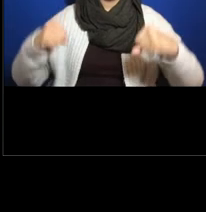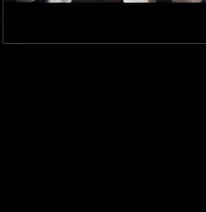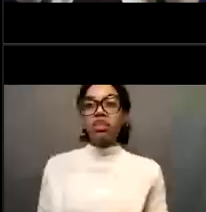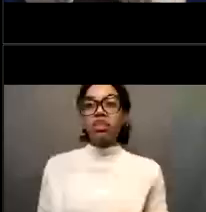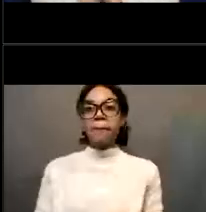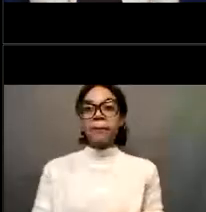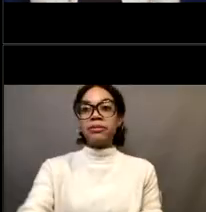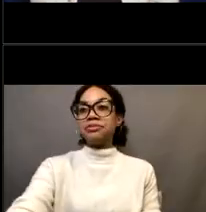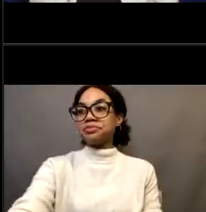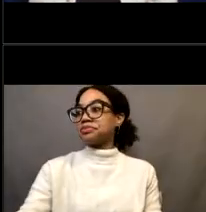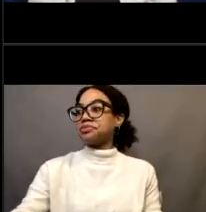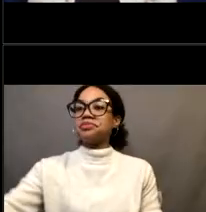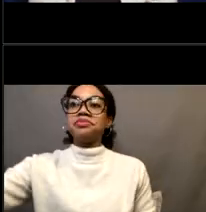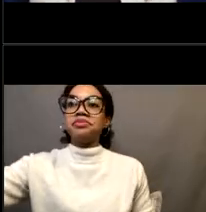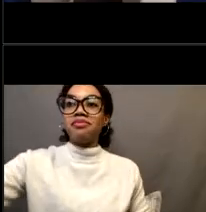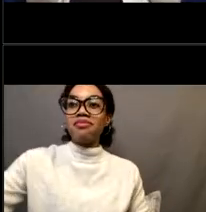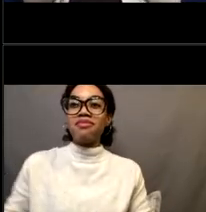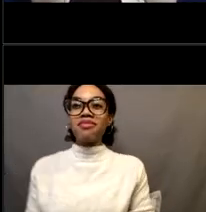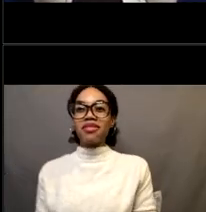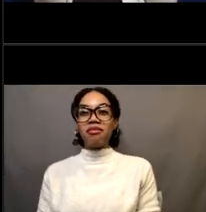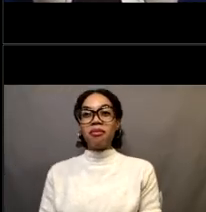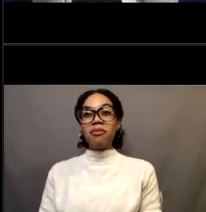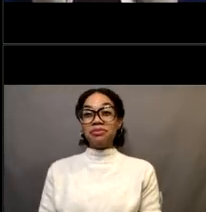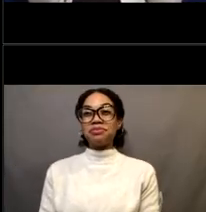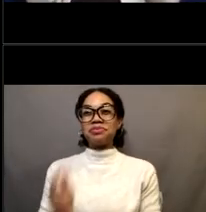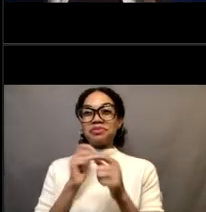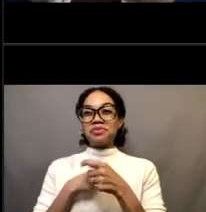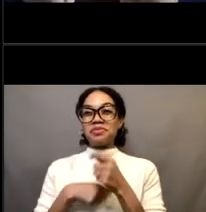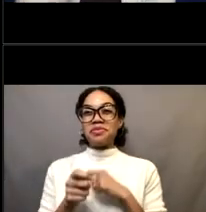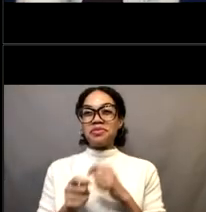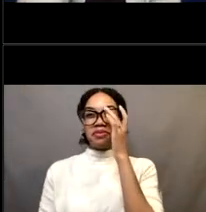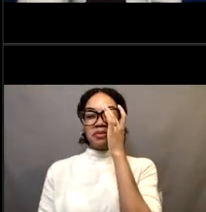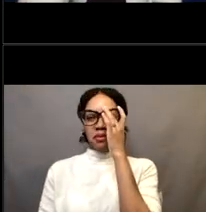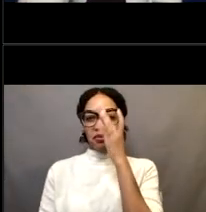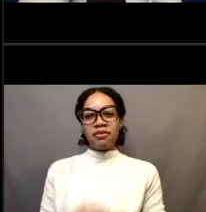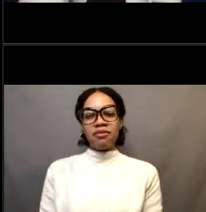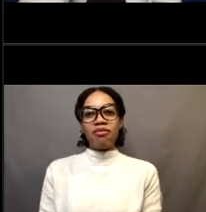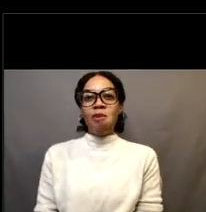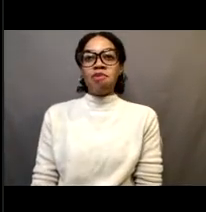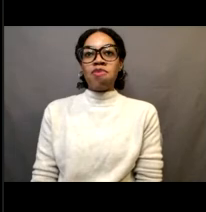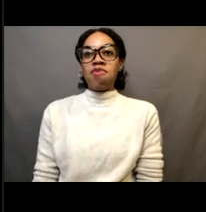[Grace] And Kanesa, can I just ask you two quick questions before you move on because Alice and Paul are wondering